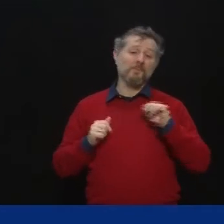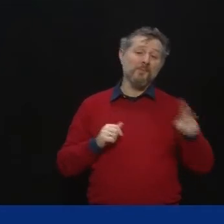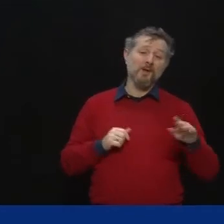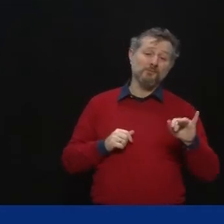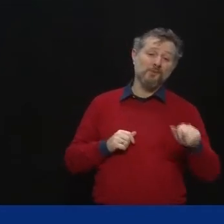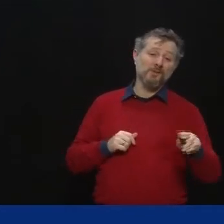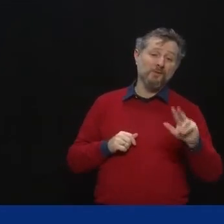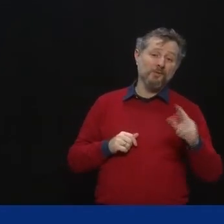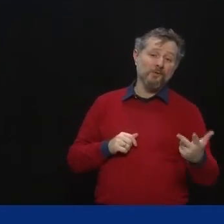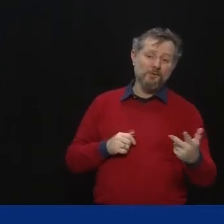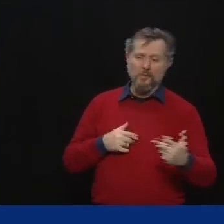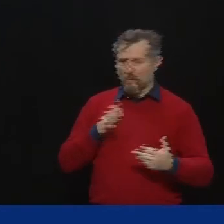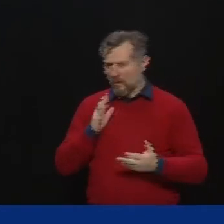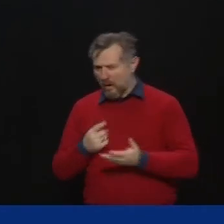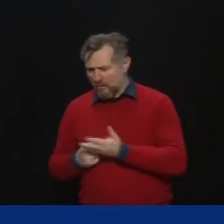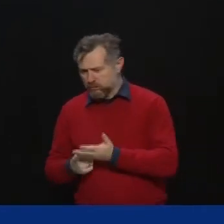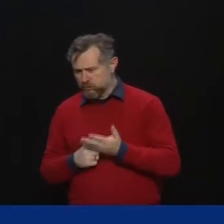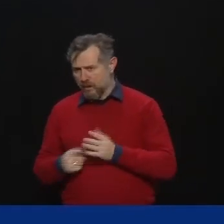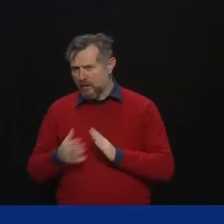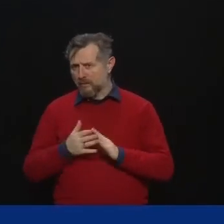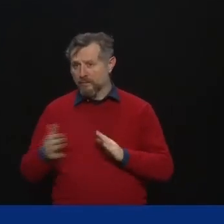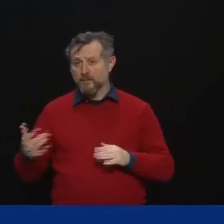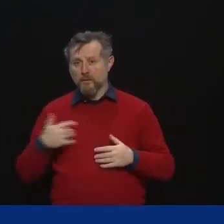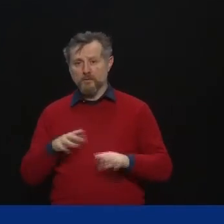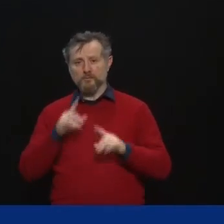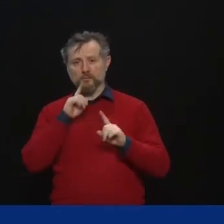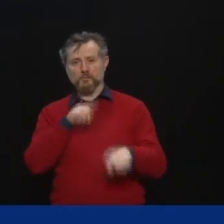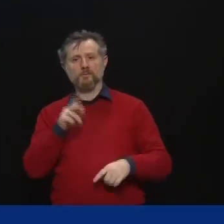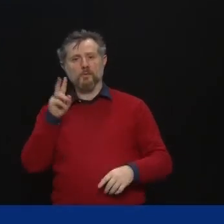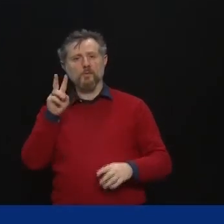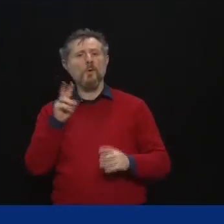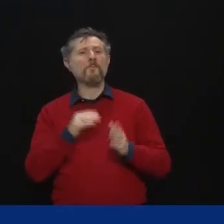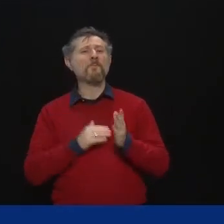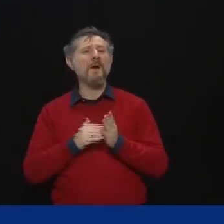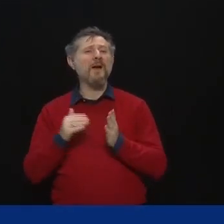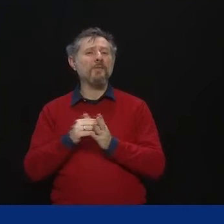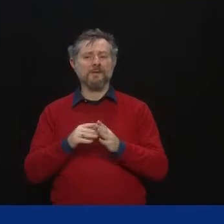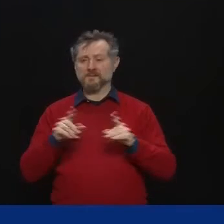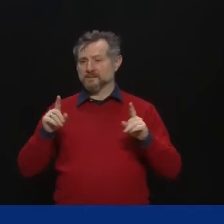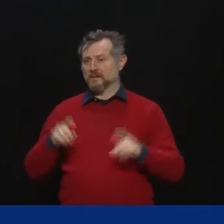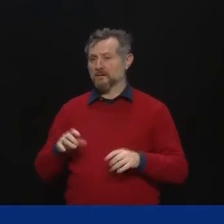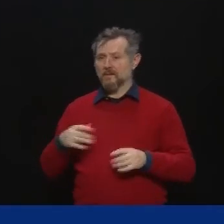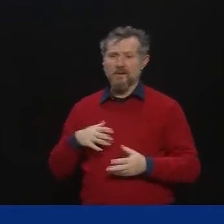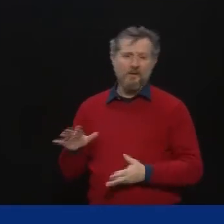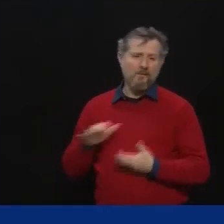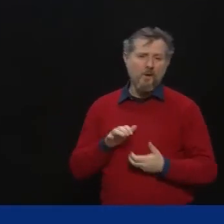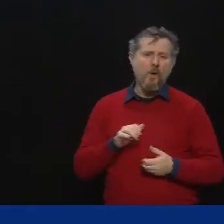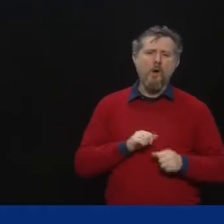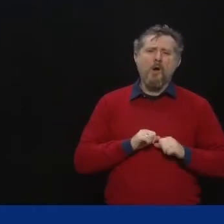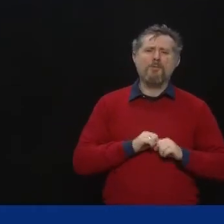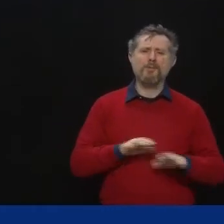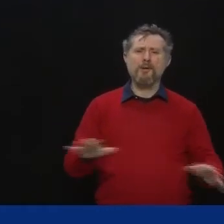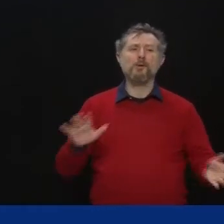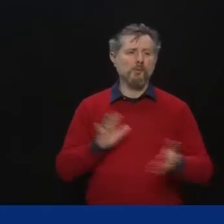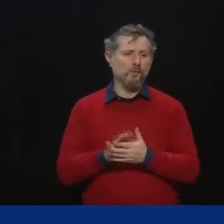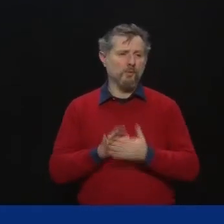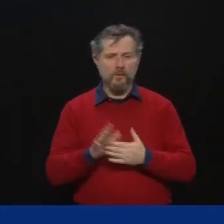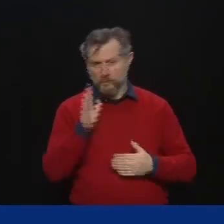THAT'S WHAT WHY WE'RE IN COMMUNICATION WITH THE SCHOOL SUPERINTENDENTS, THERE'S A SHORT